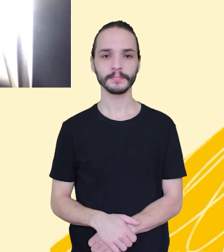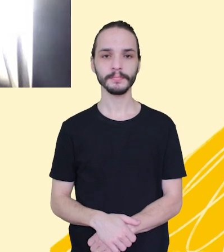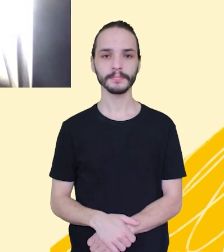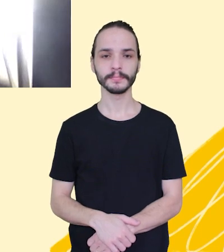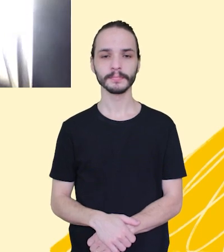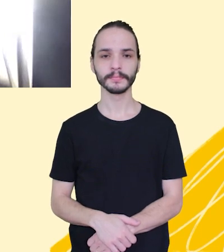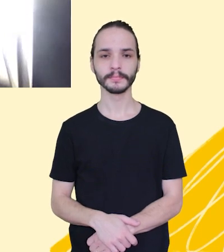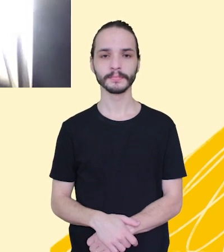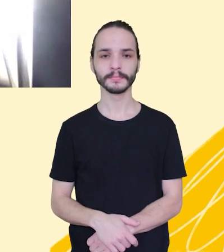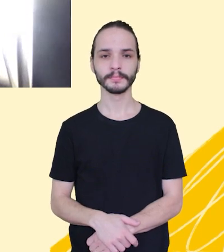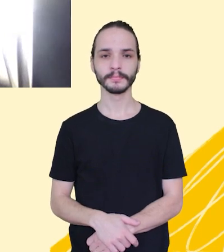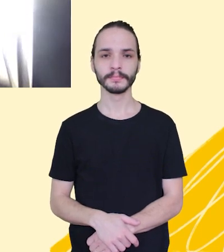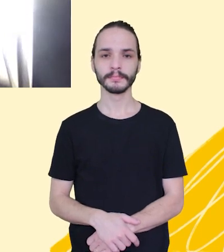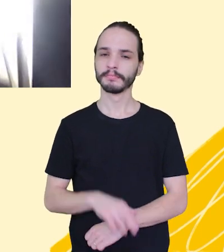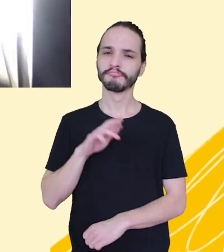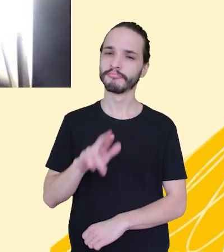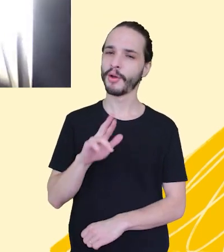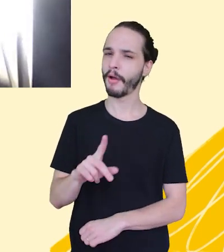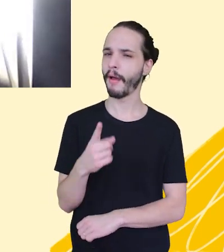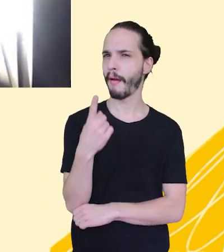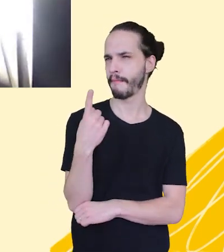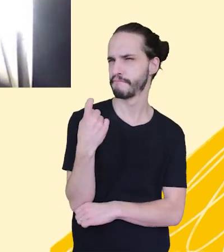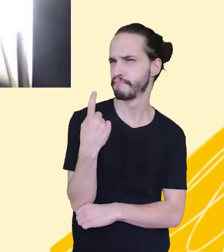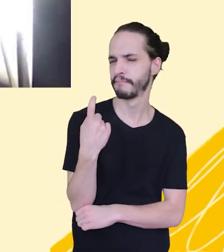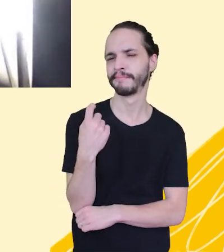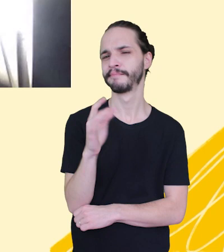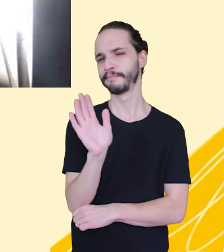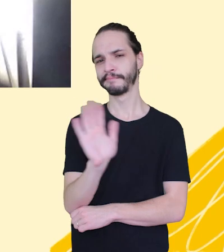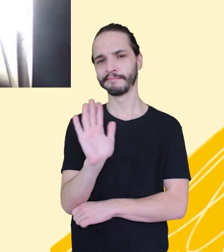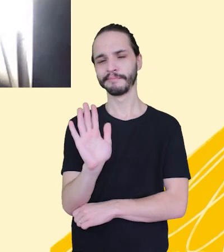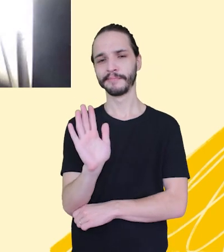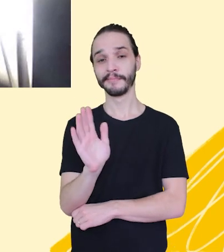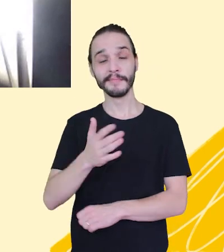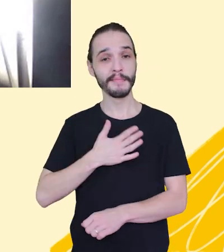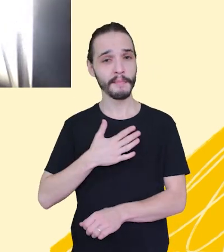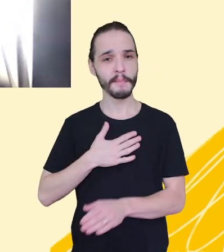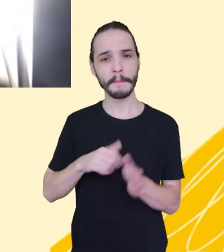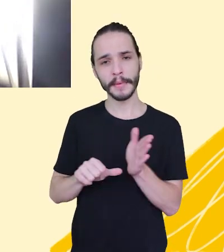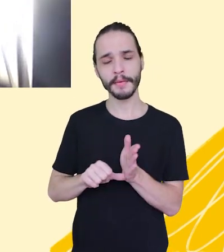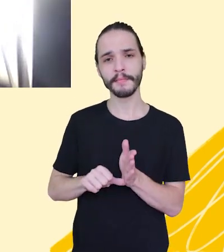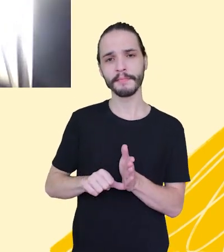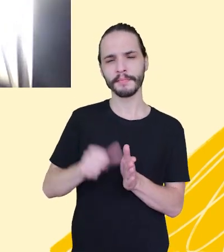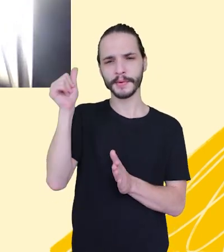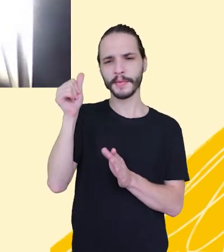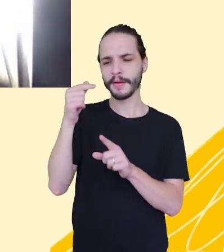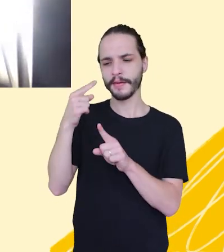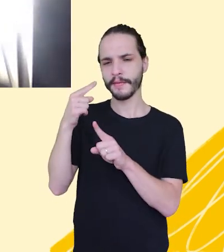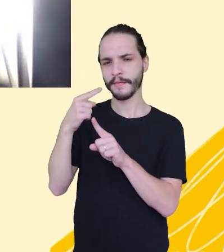I mean, in my first films I did not use music. - I know.